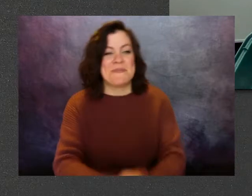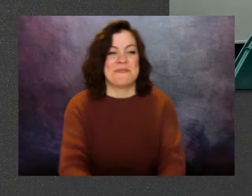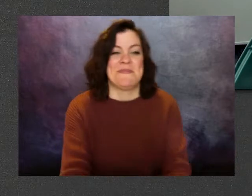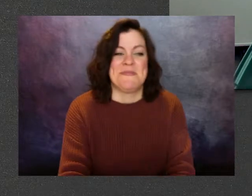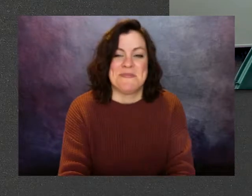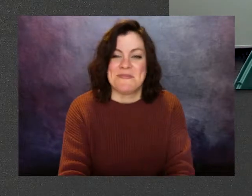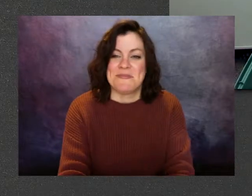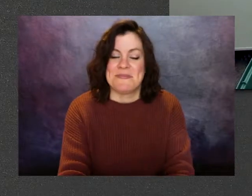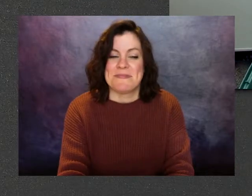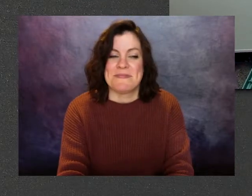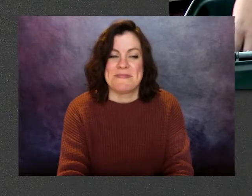Good.